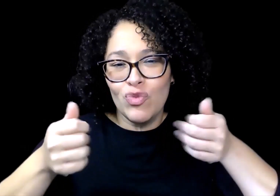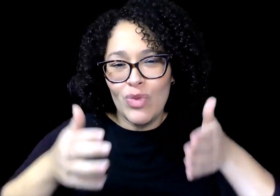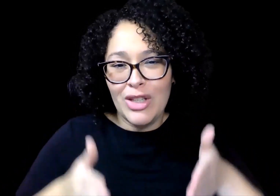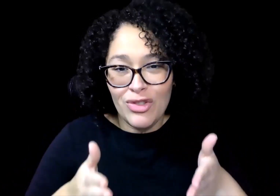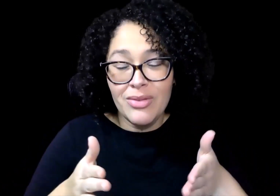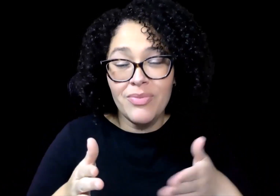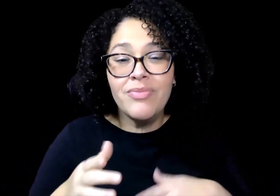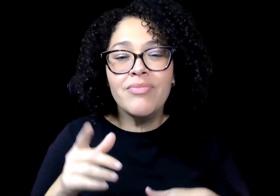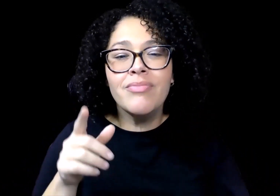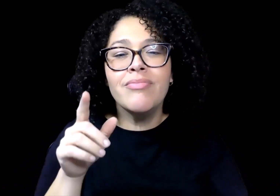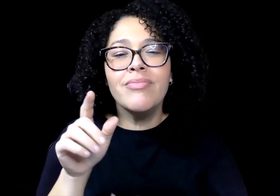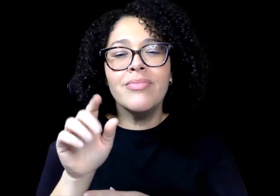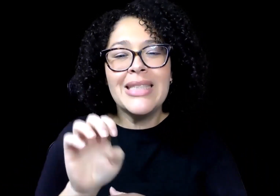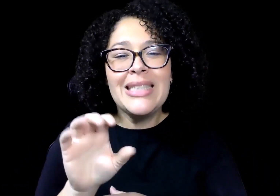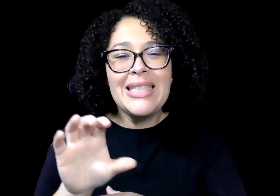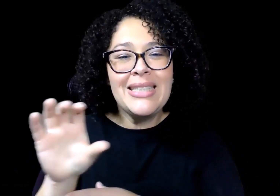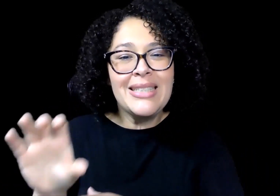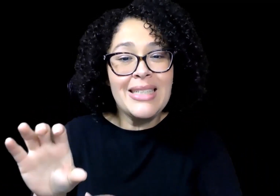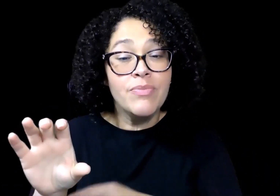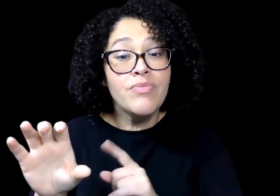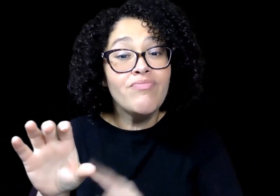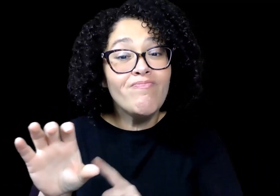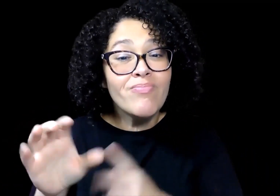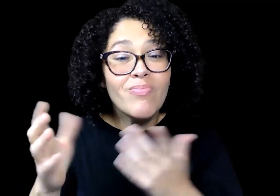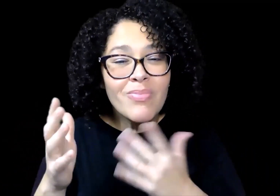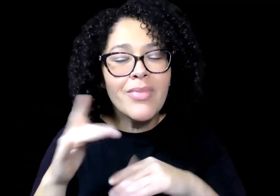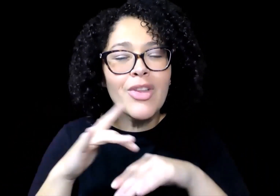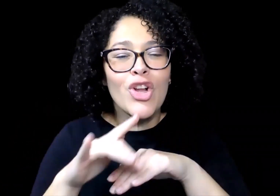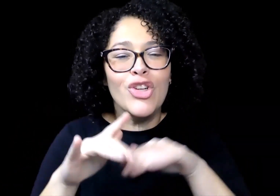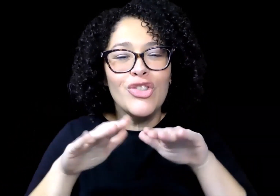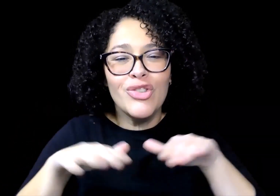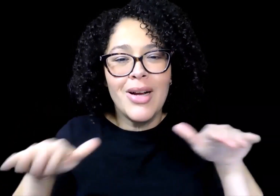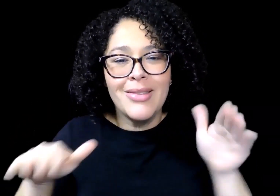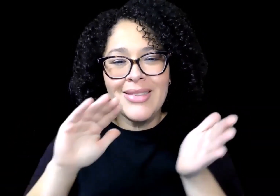what I'm doing right now is working as the Director of the ECC